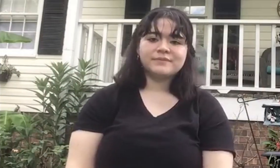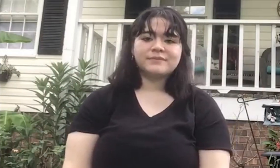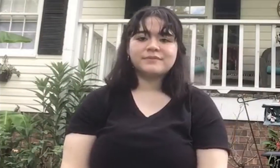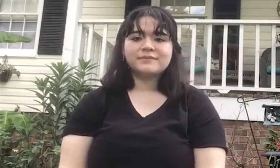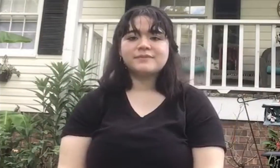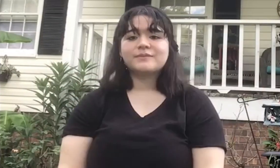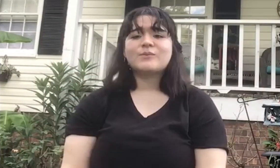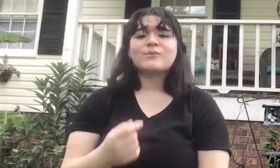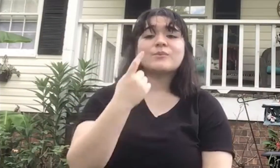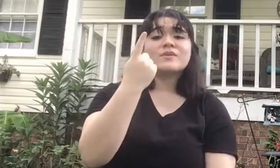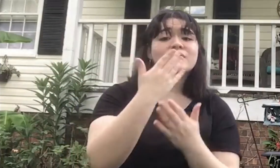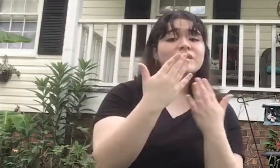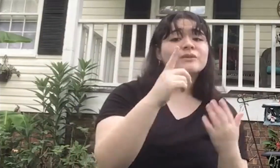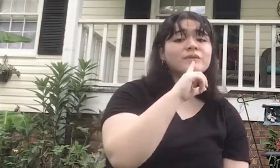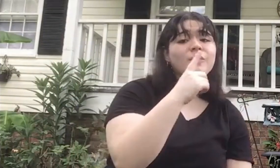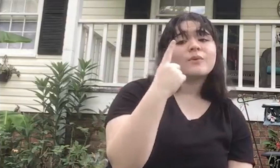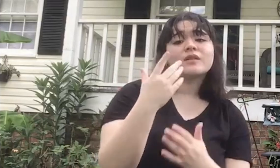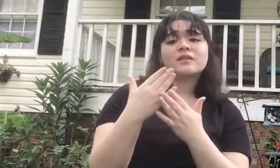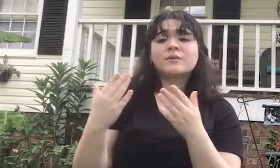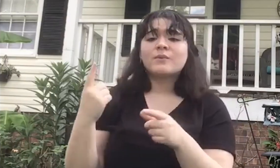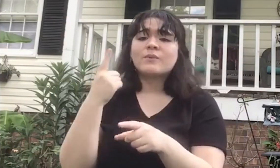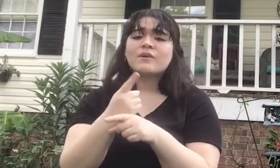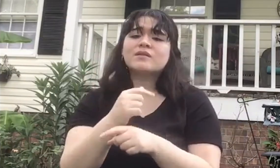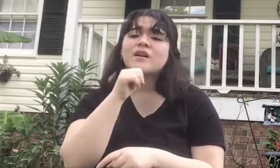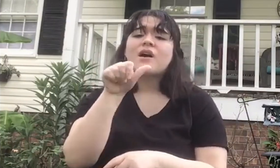One thing's sure, and one thing's right,